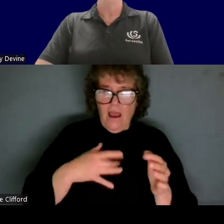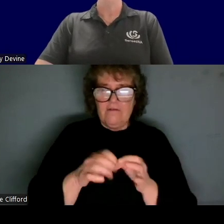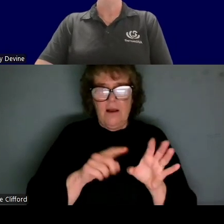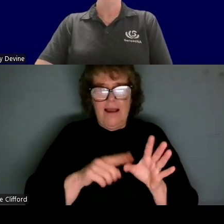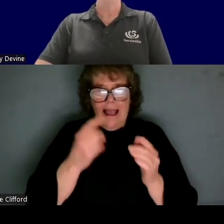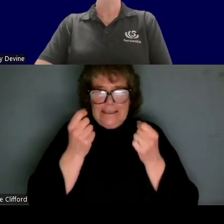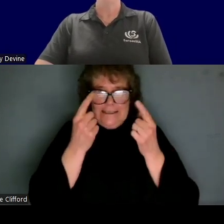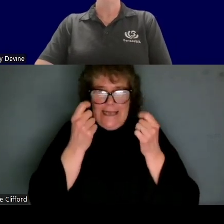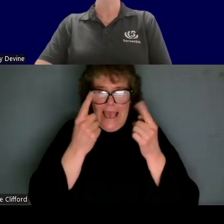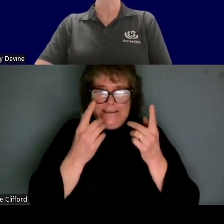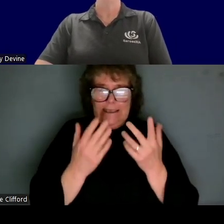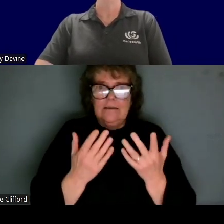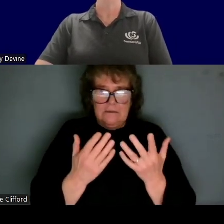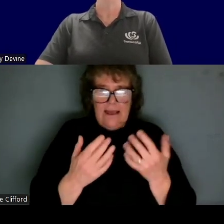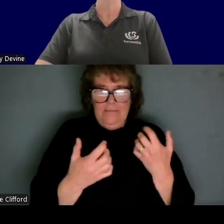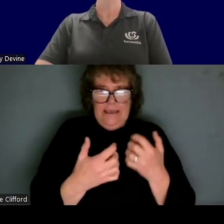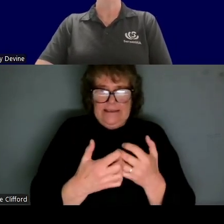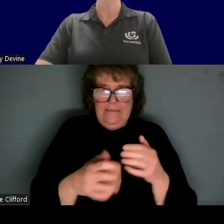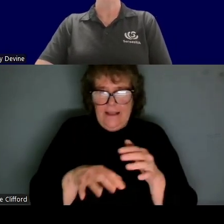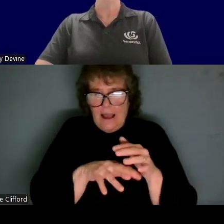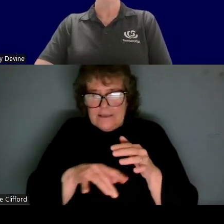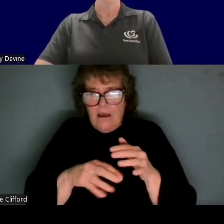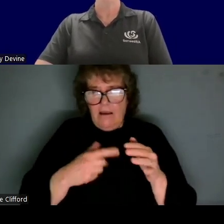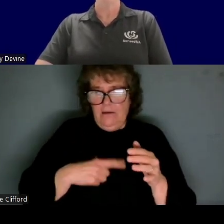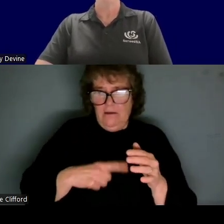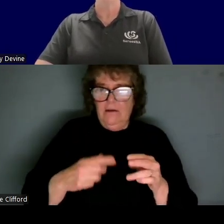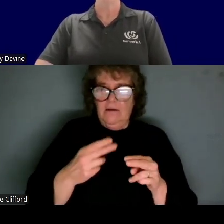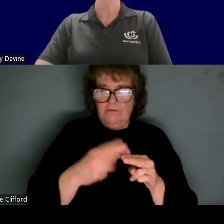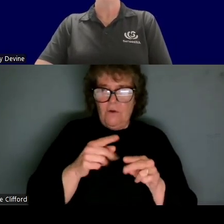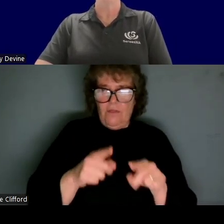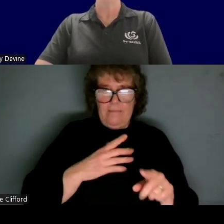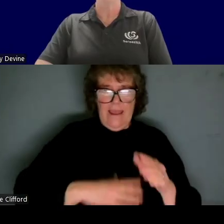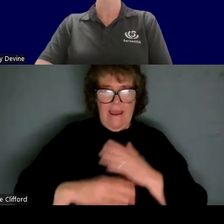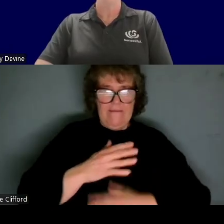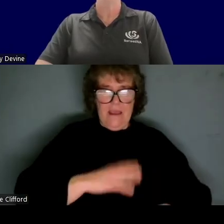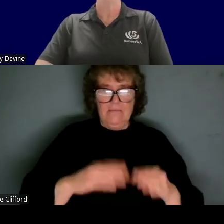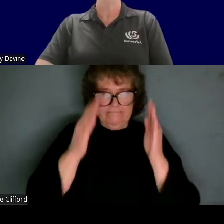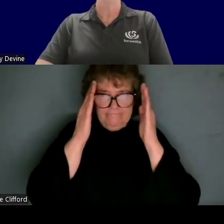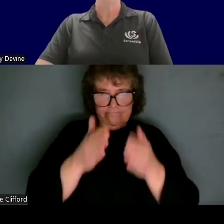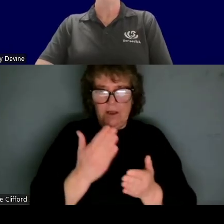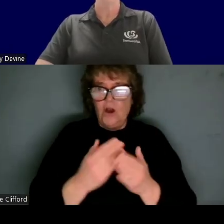It is a proactive approach that focuses on skill building, environmental adjustments and developing